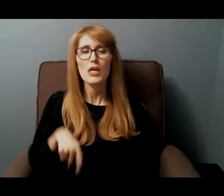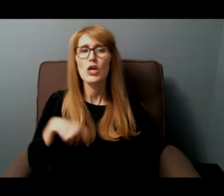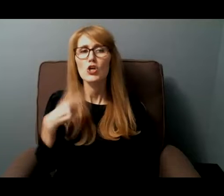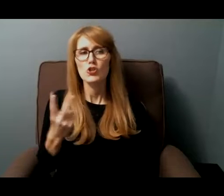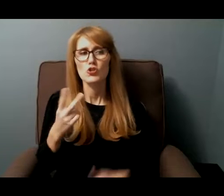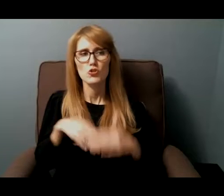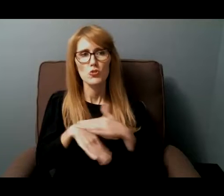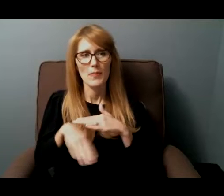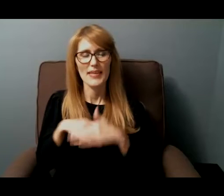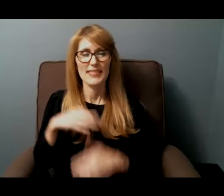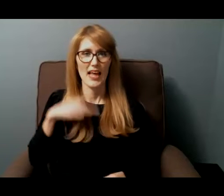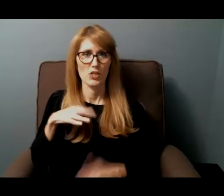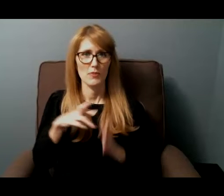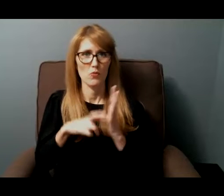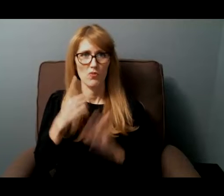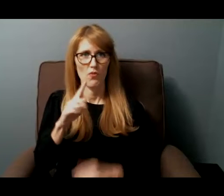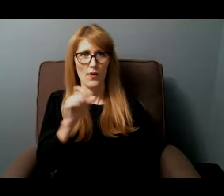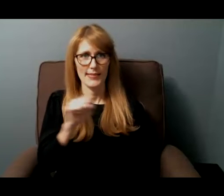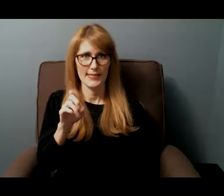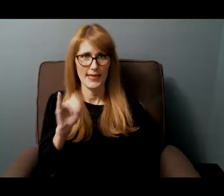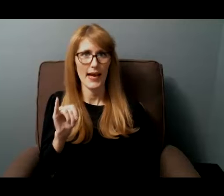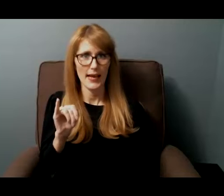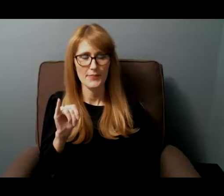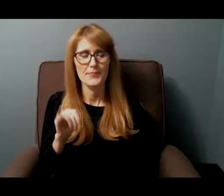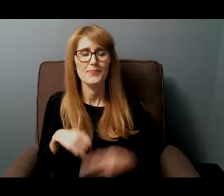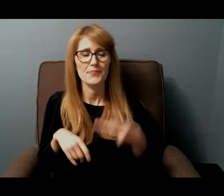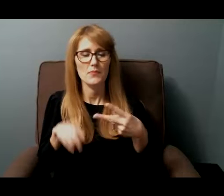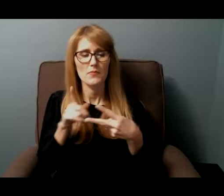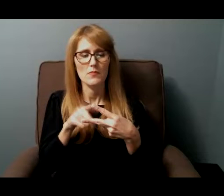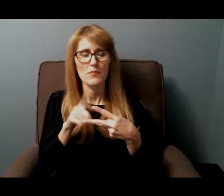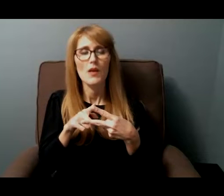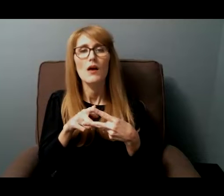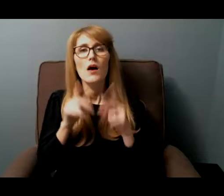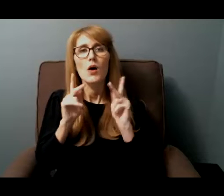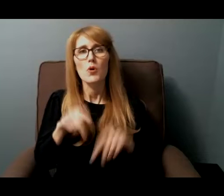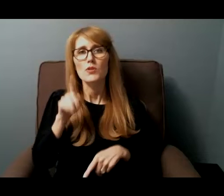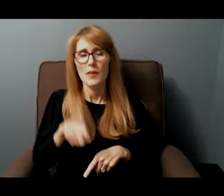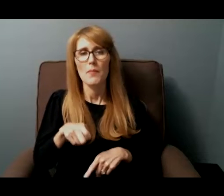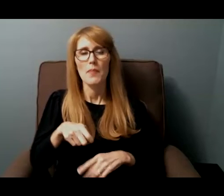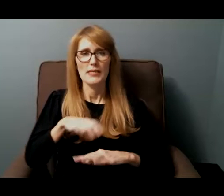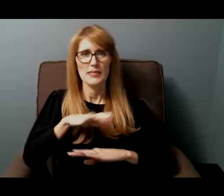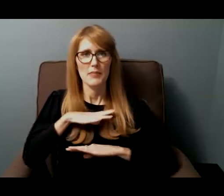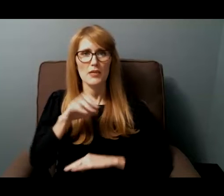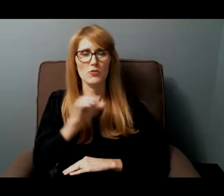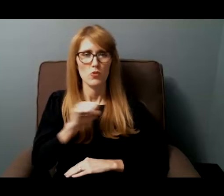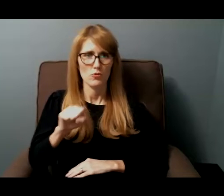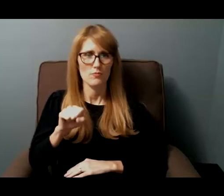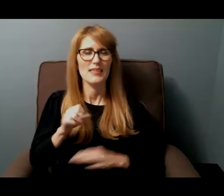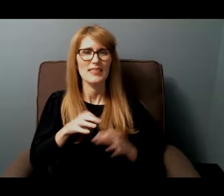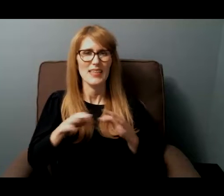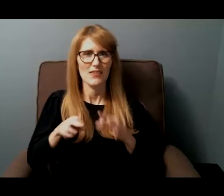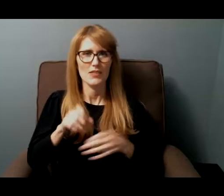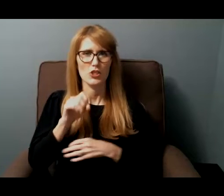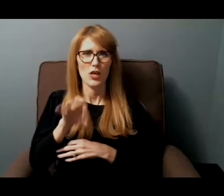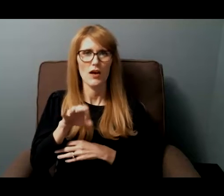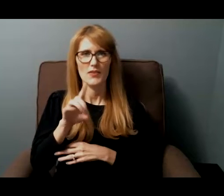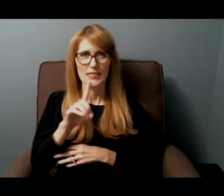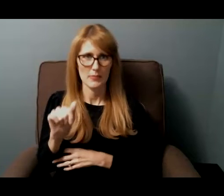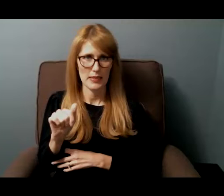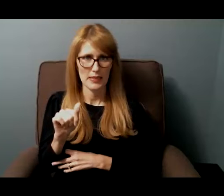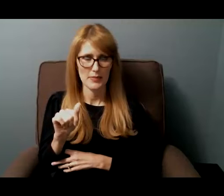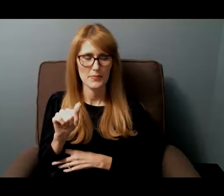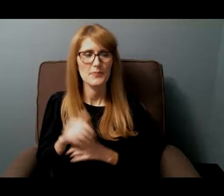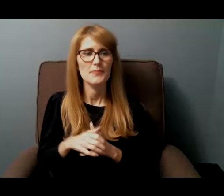SSDI. First, a person must meet Social Security's definition of disability. Or blindness. One or